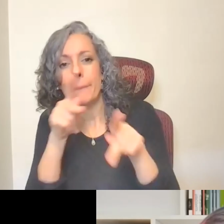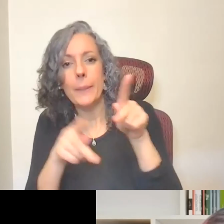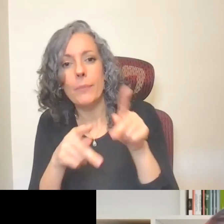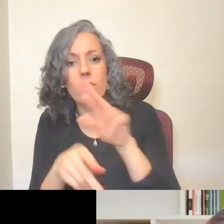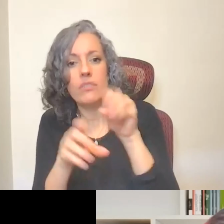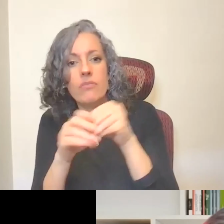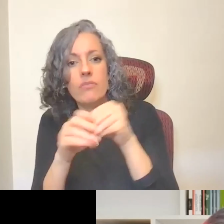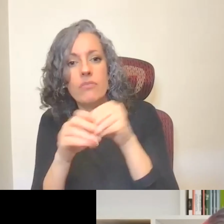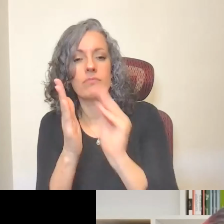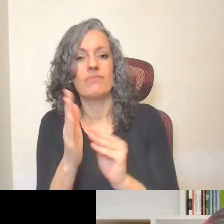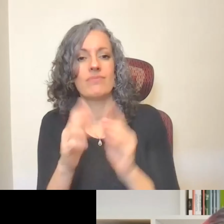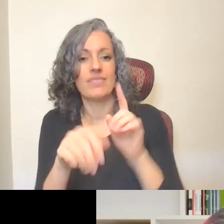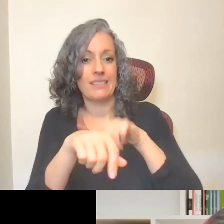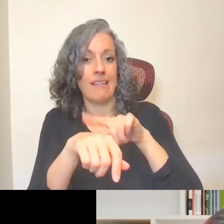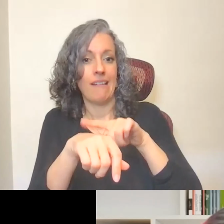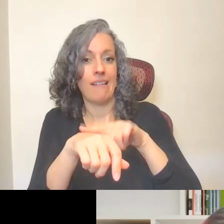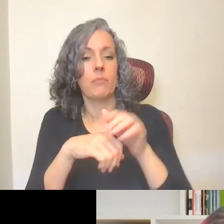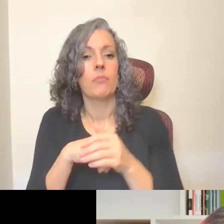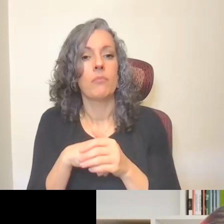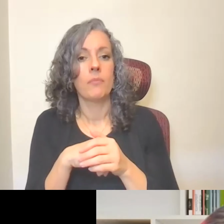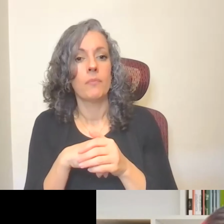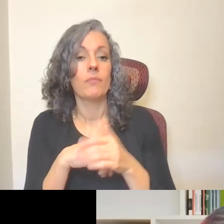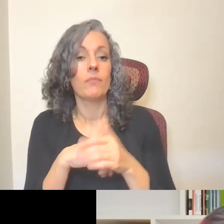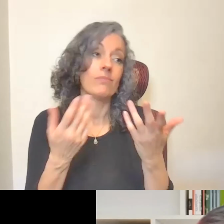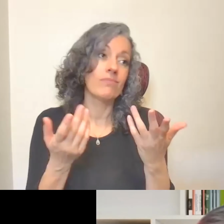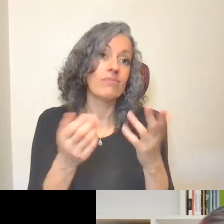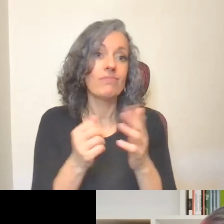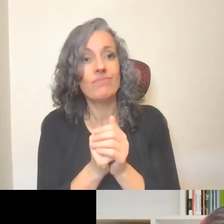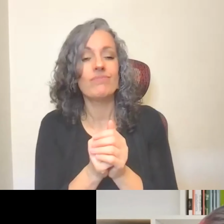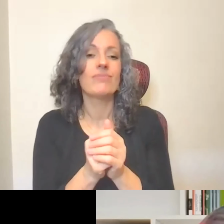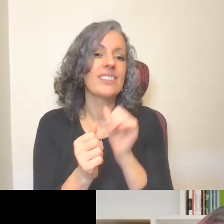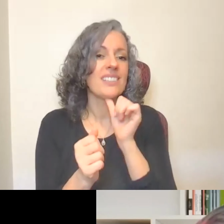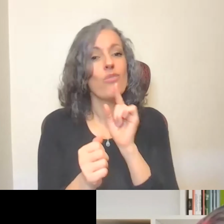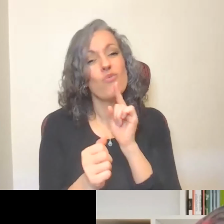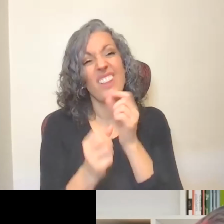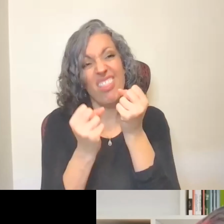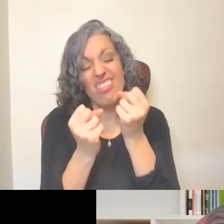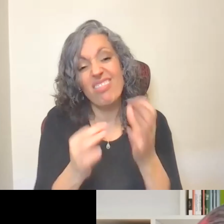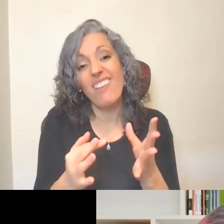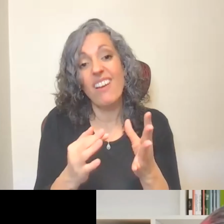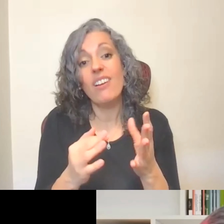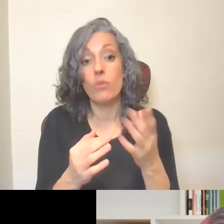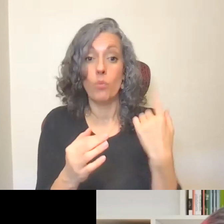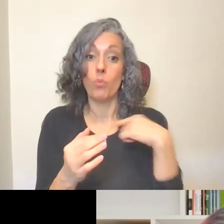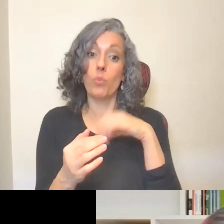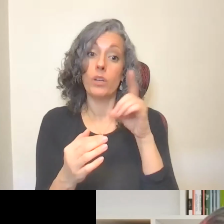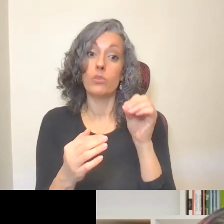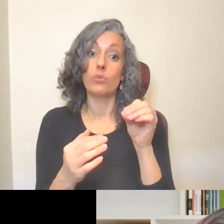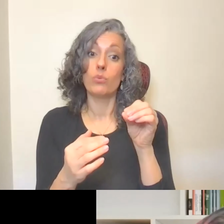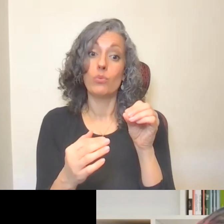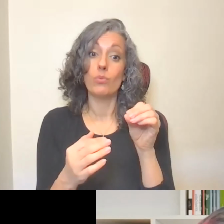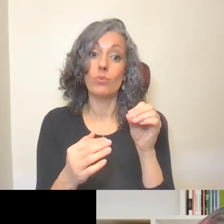so it's kind of not that much because, yeah, we do, by default, a lot of those things are already.